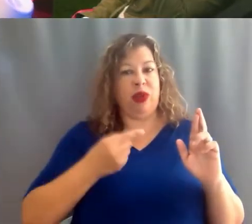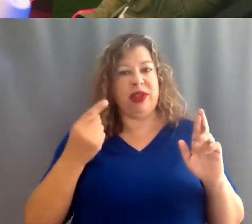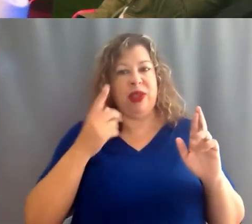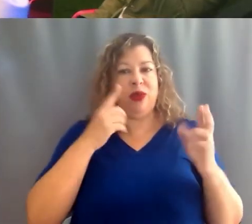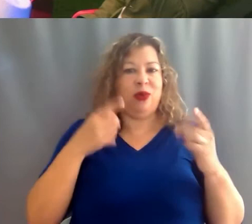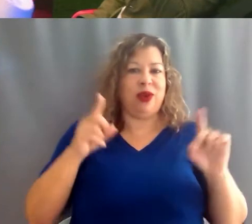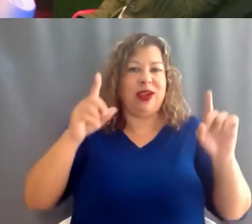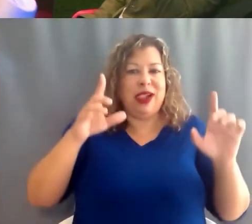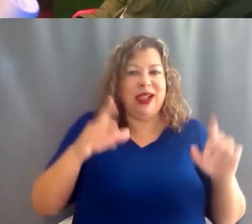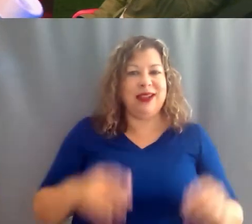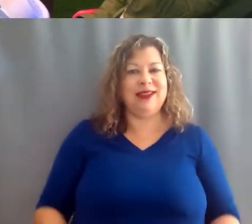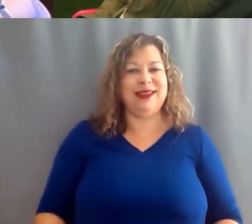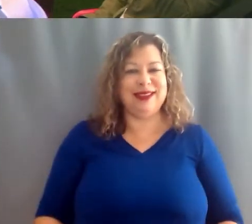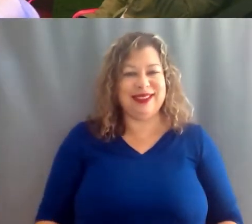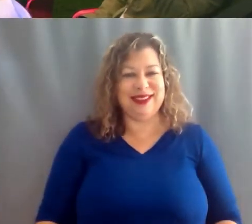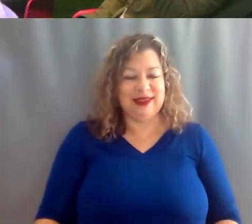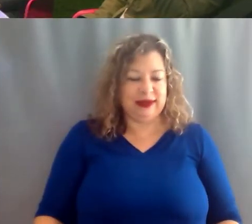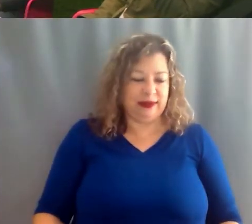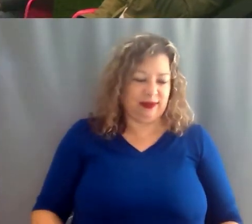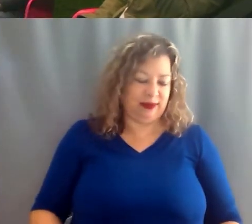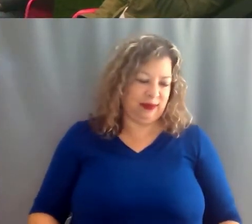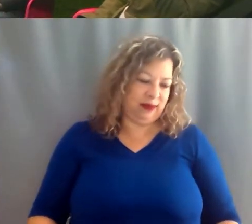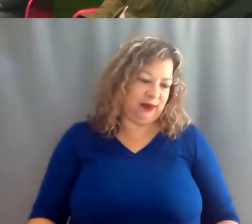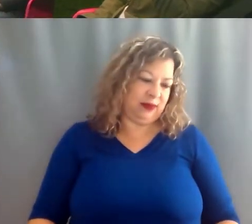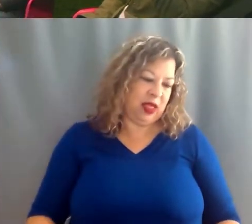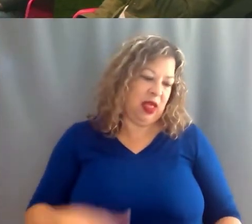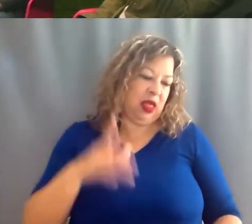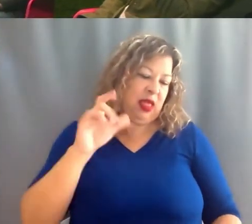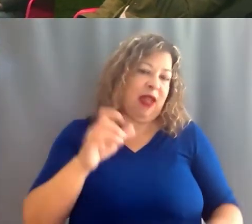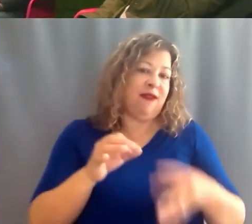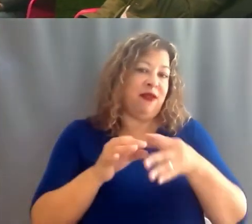Like the phrase, fam. Like.